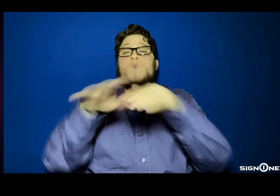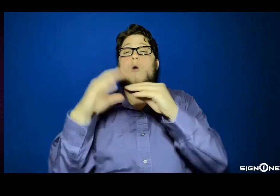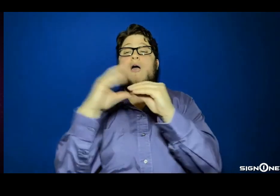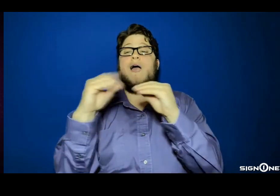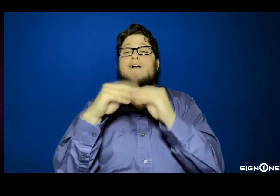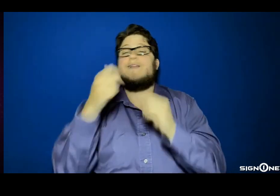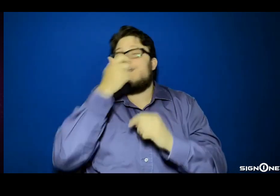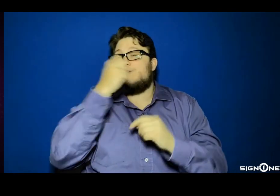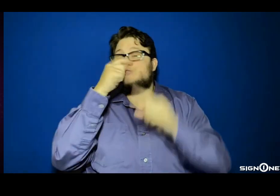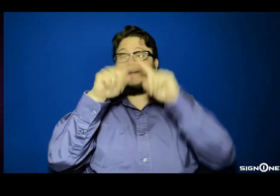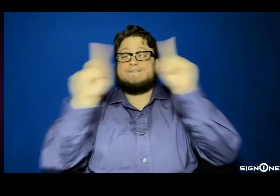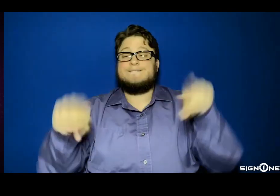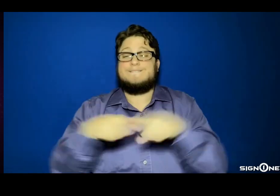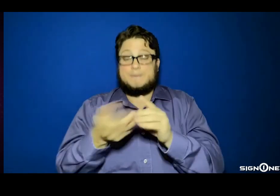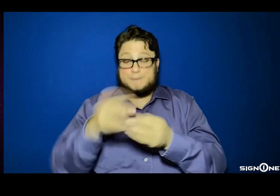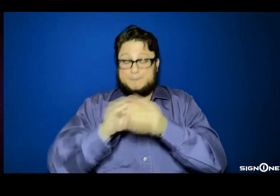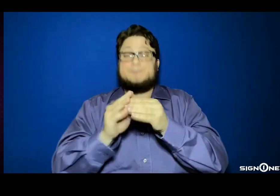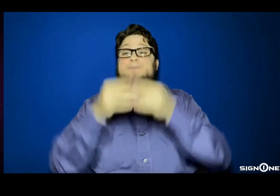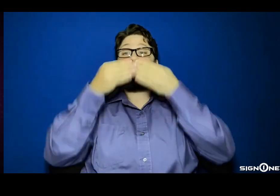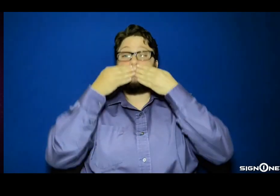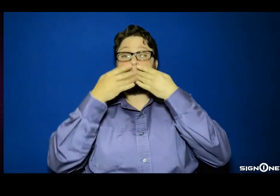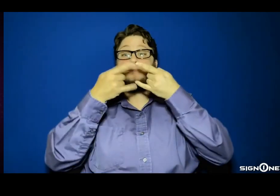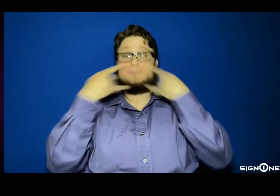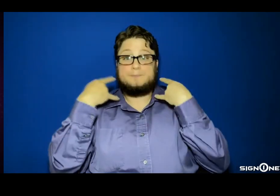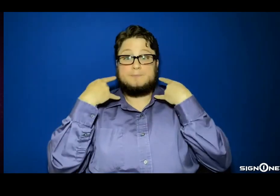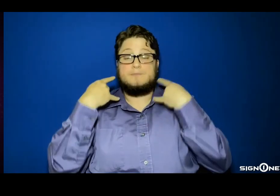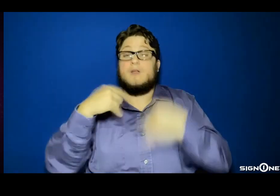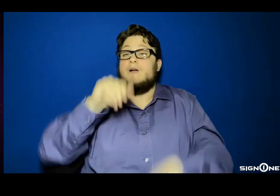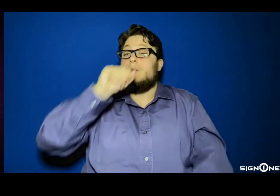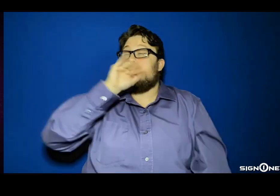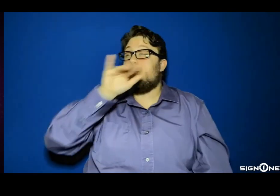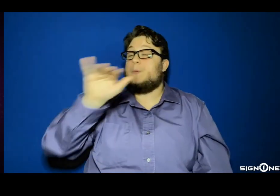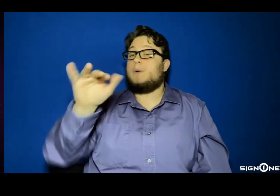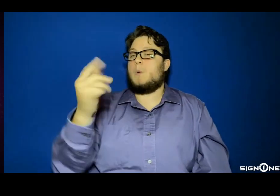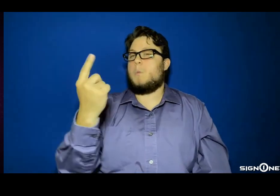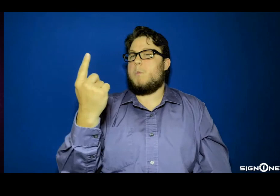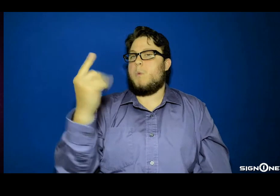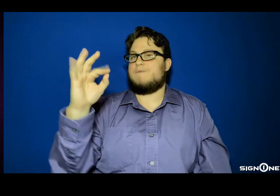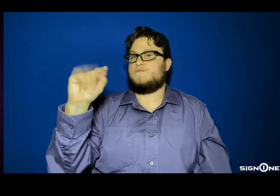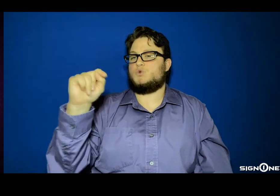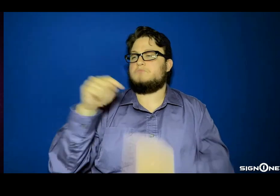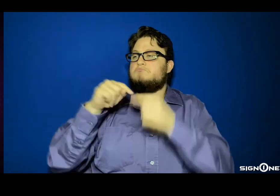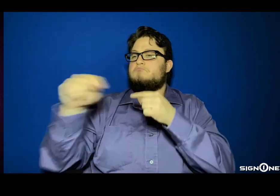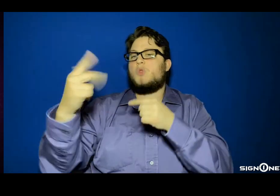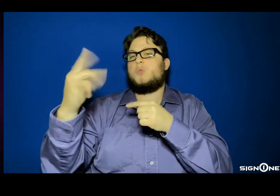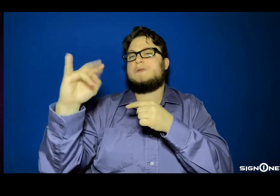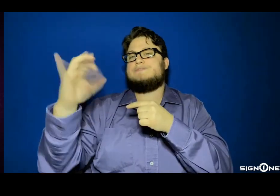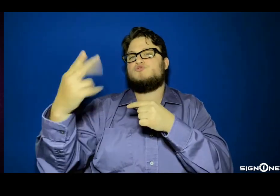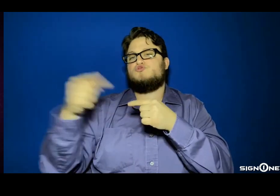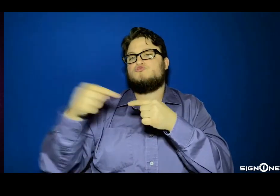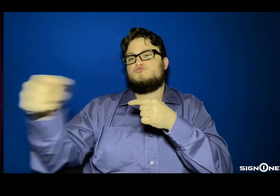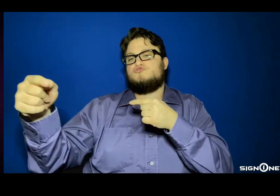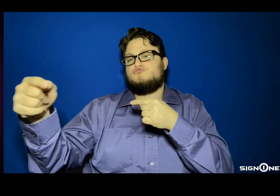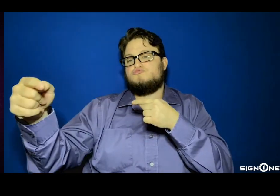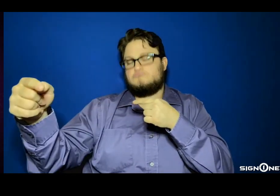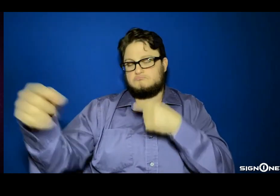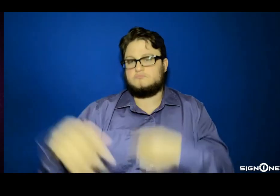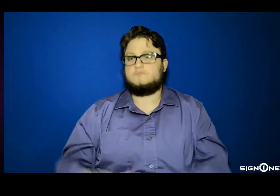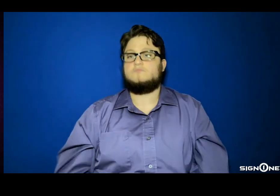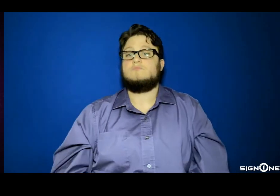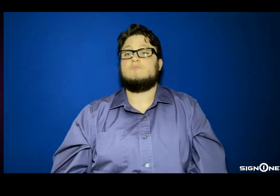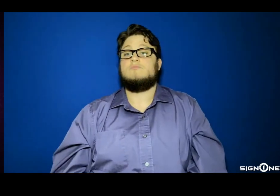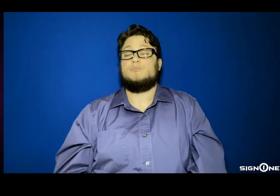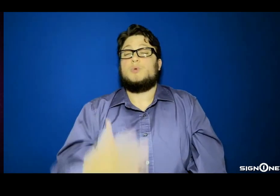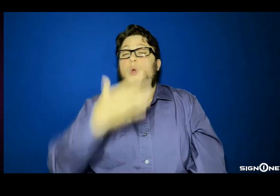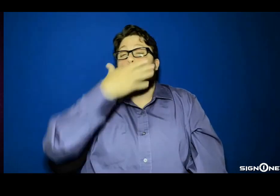Droplets from a folded cotton handkerchief traveled 1'3".